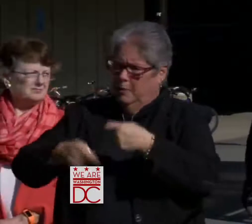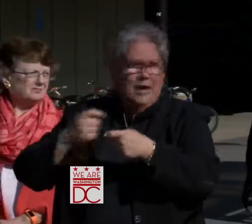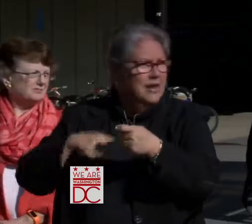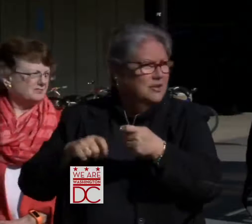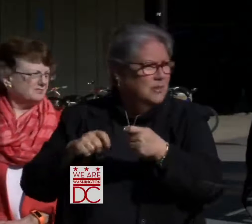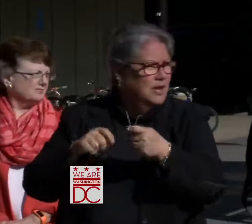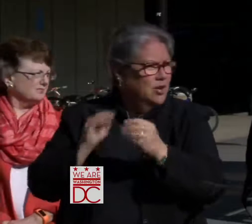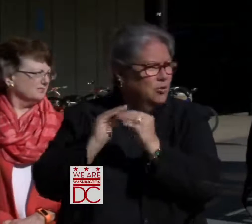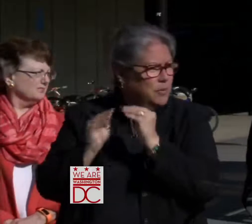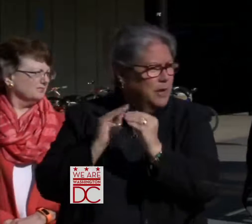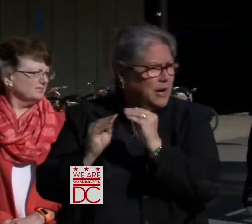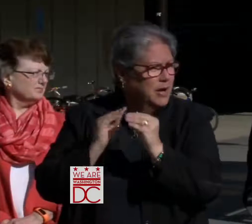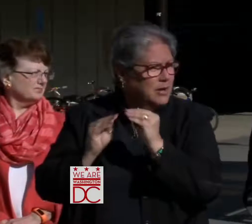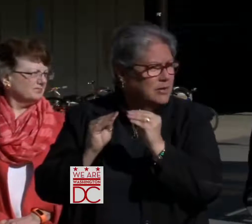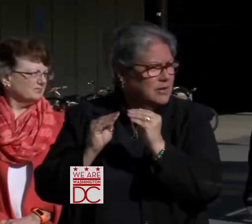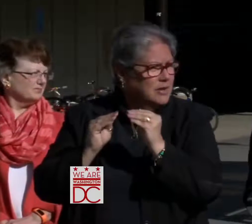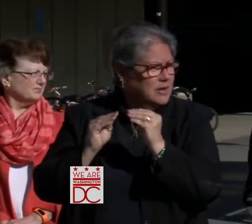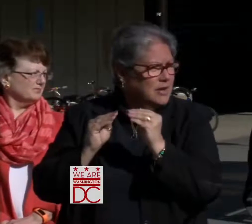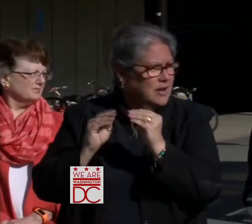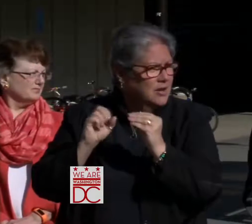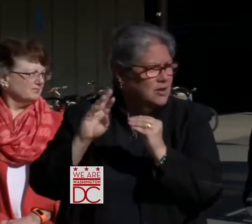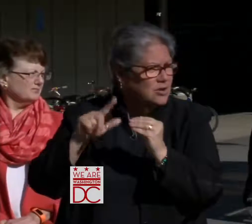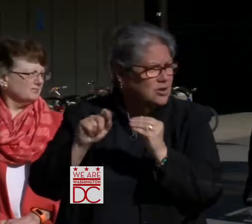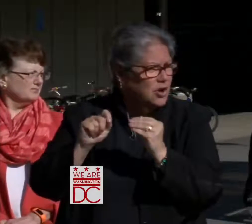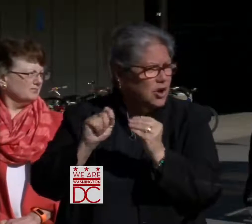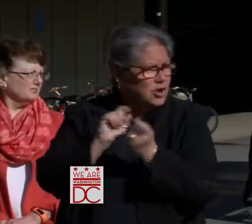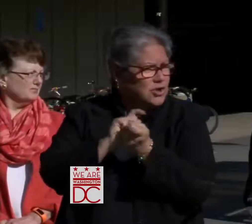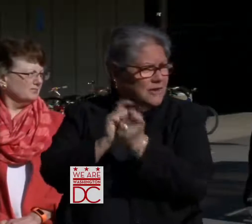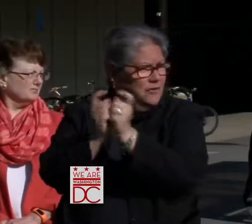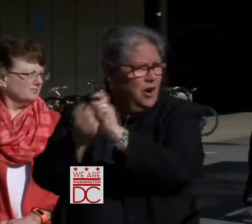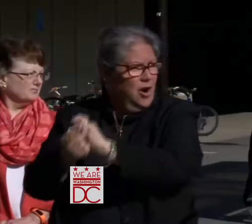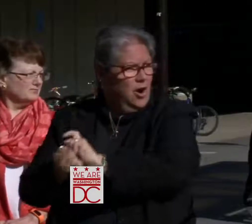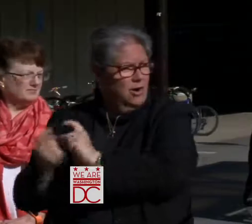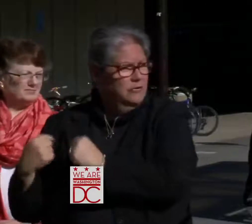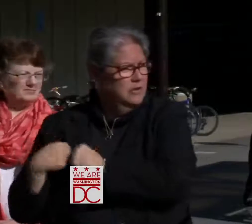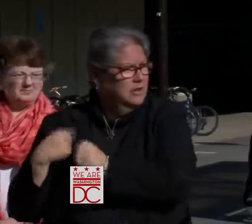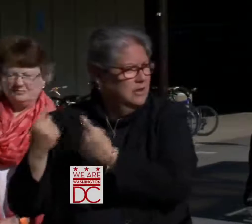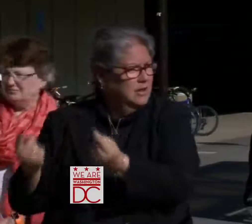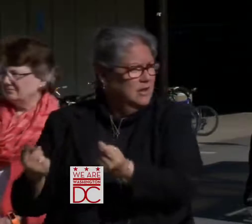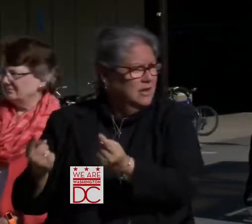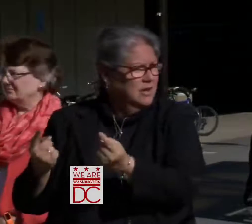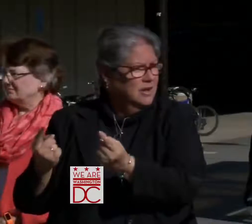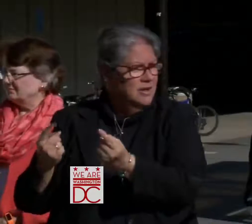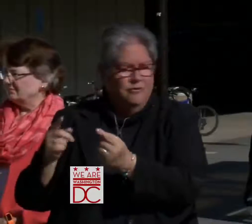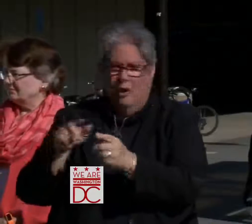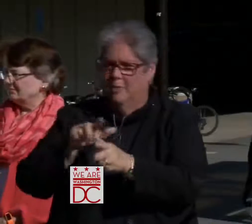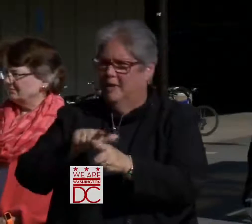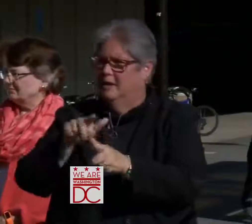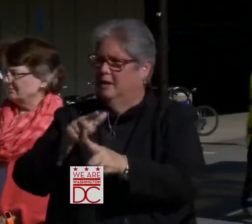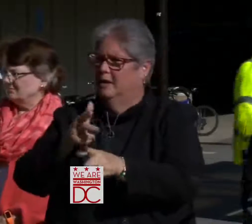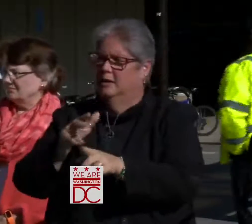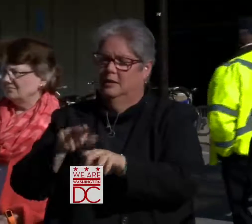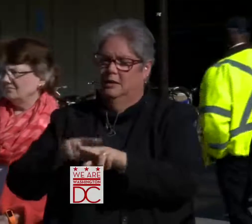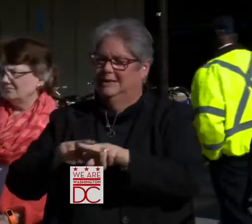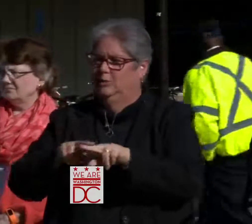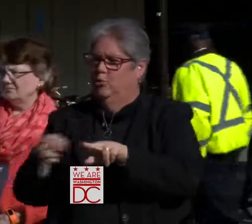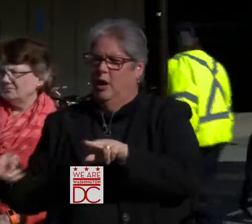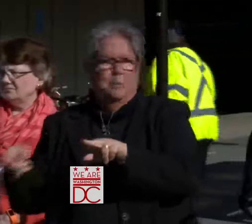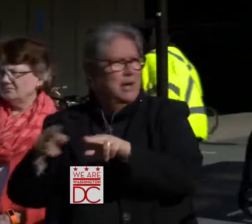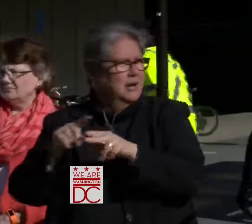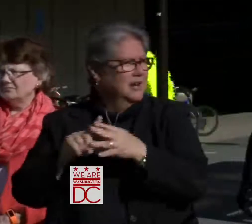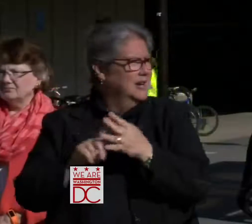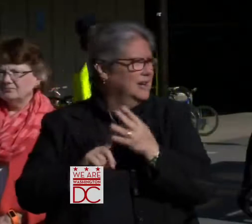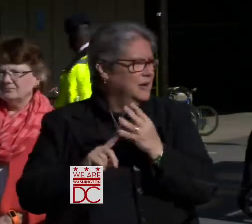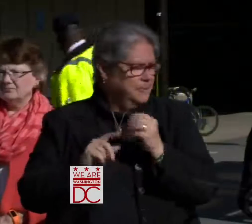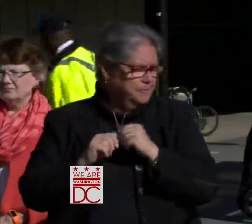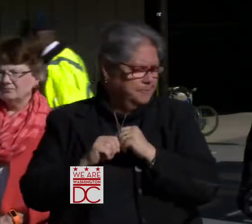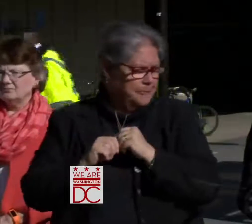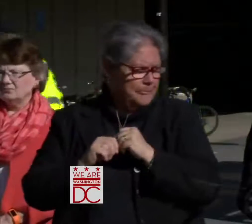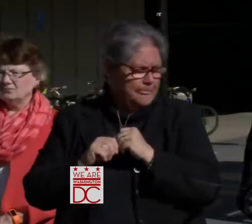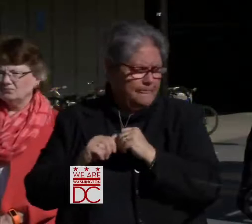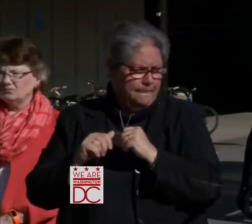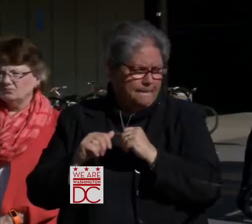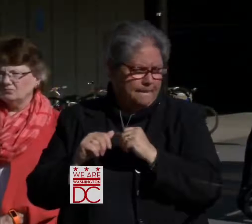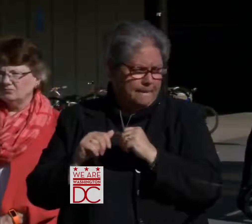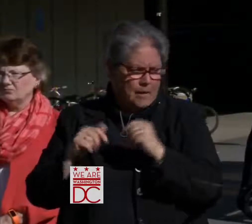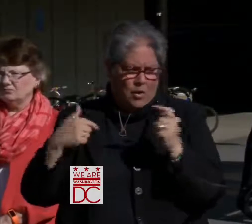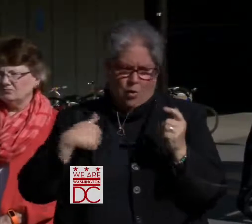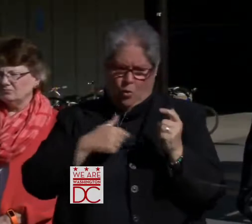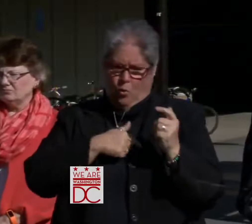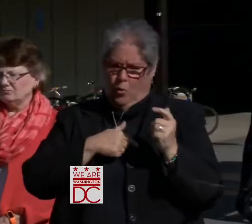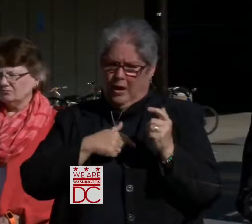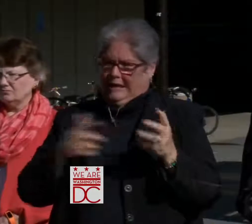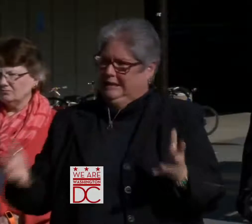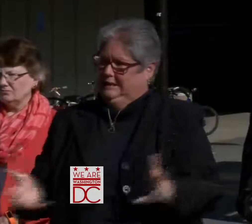REMEMBER, I MEAN, YOU KNOW, WE PUSH VERY HARD TO GET THIS THING